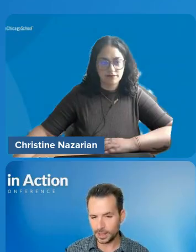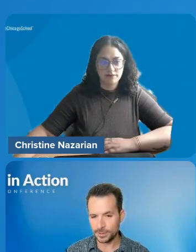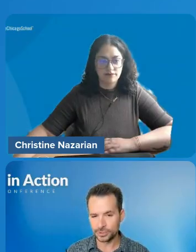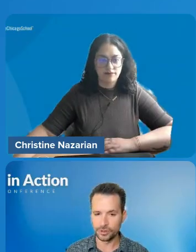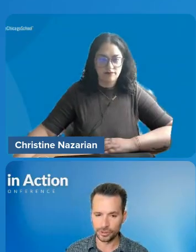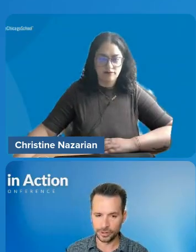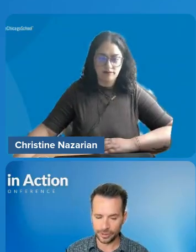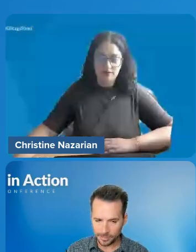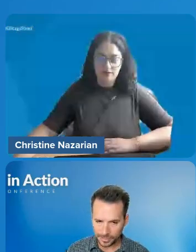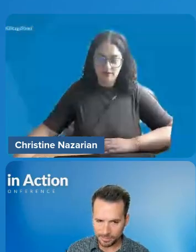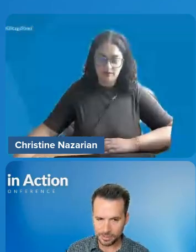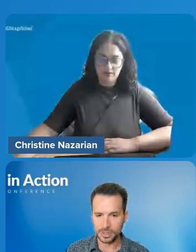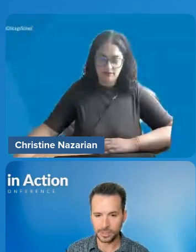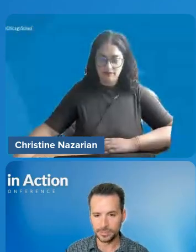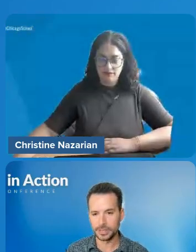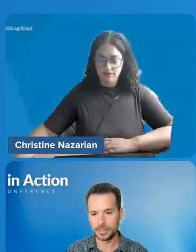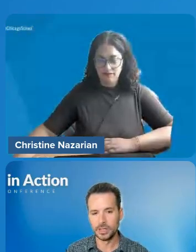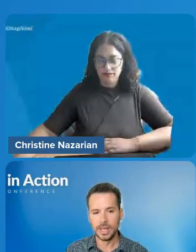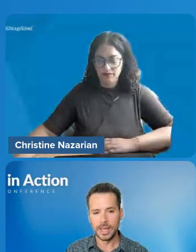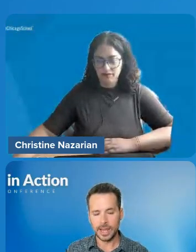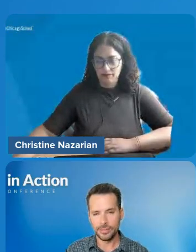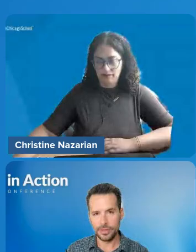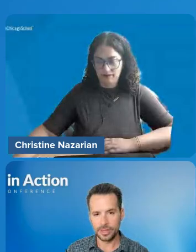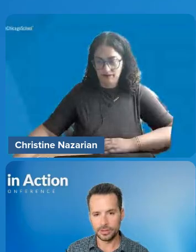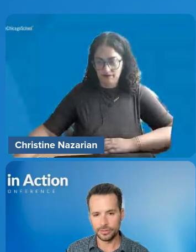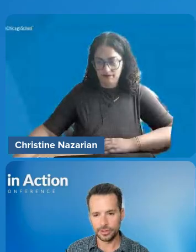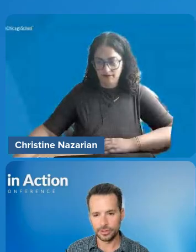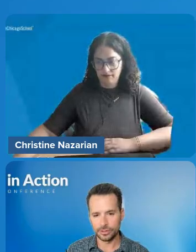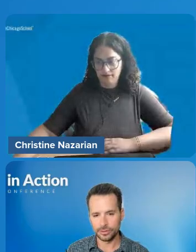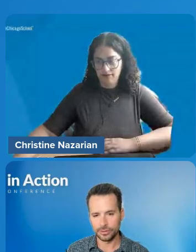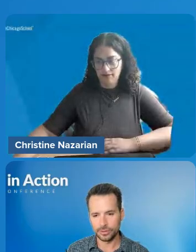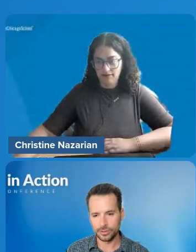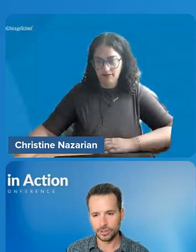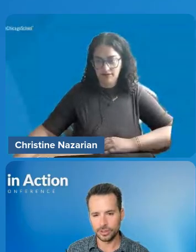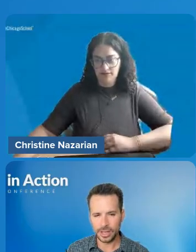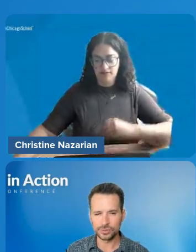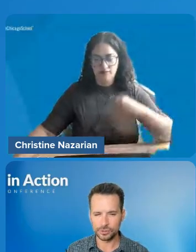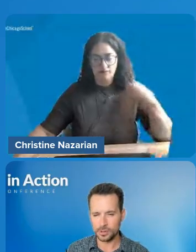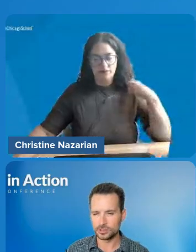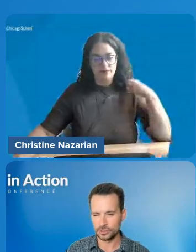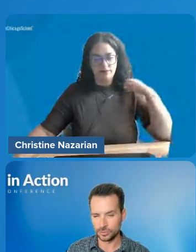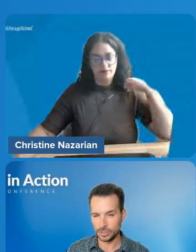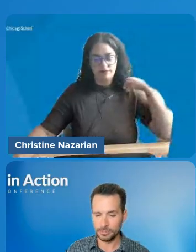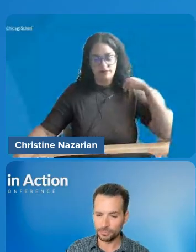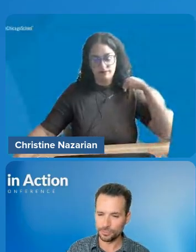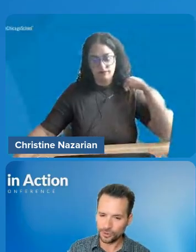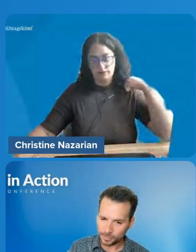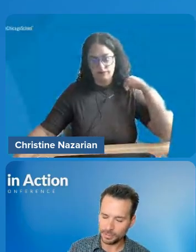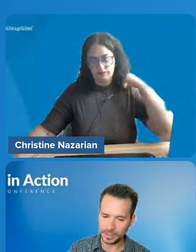mentioned earlier, that may be limited. And then the client's responses are really prompt-based,